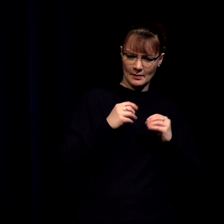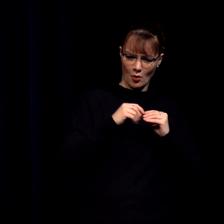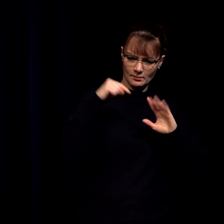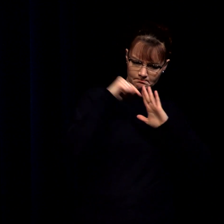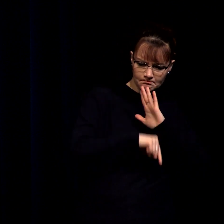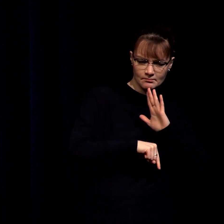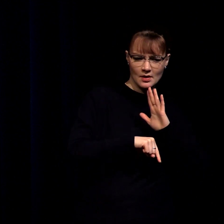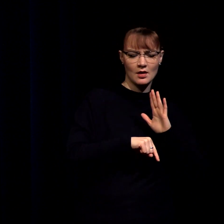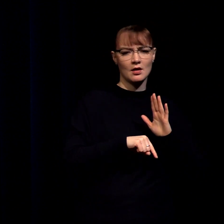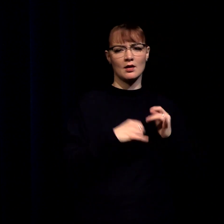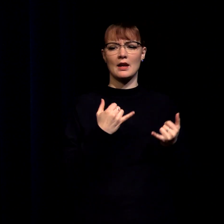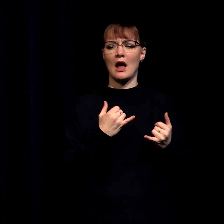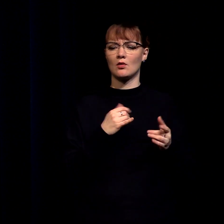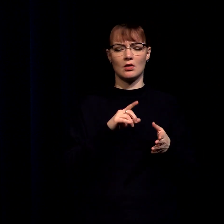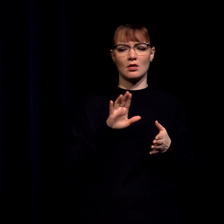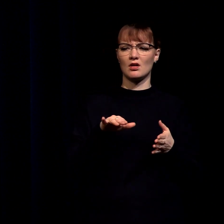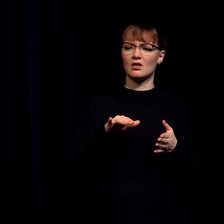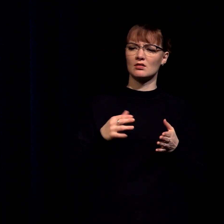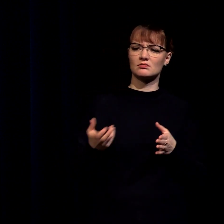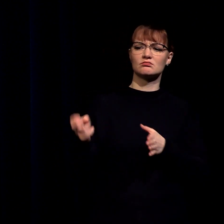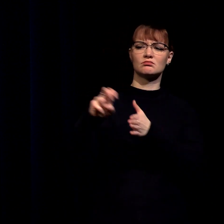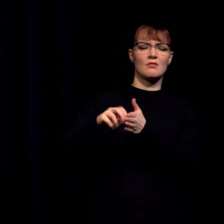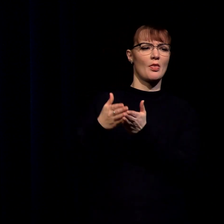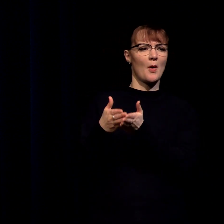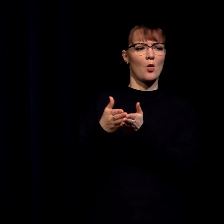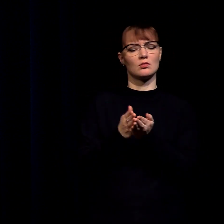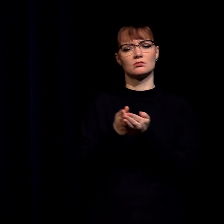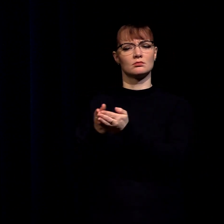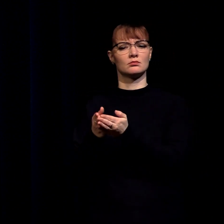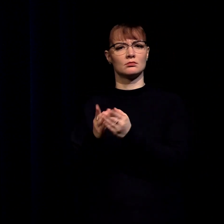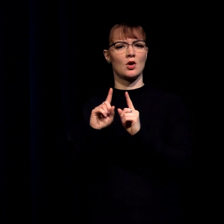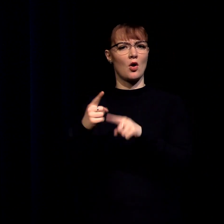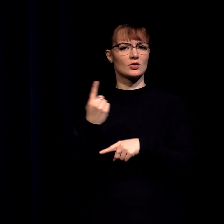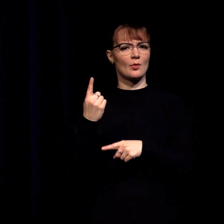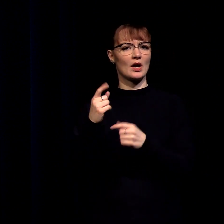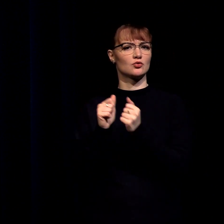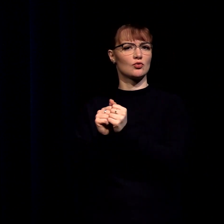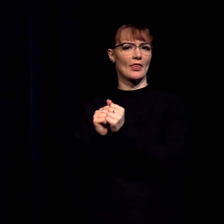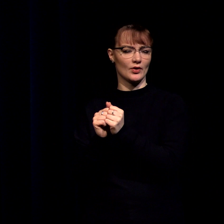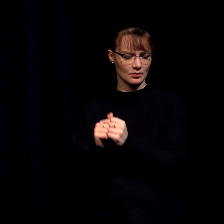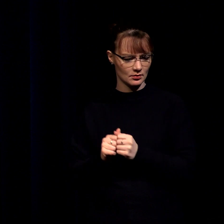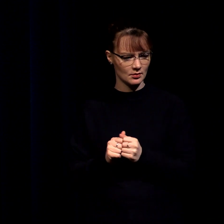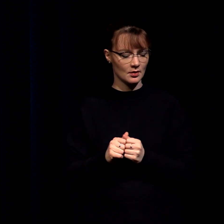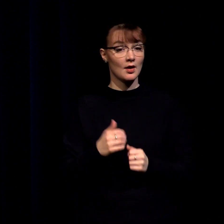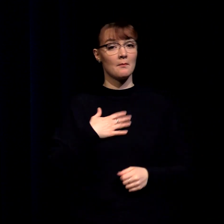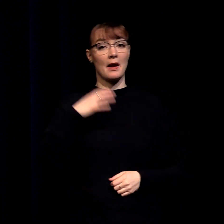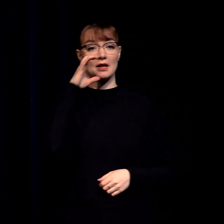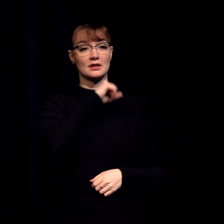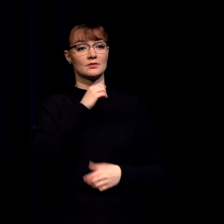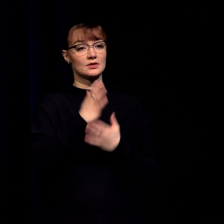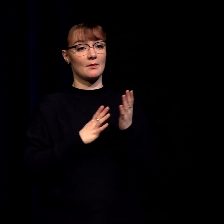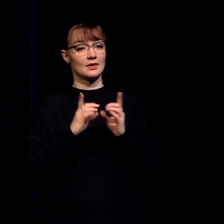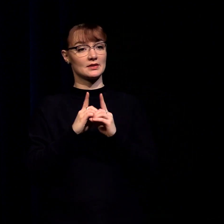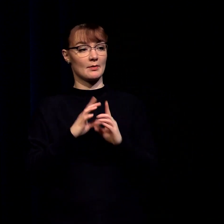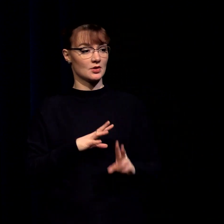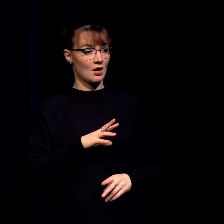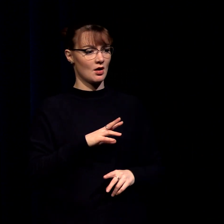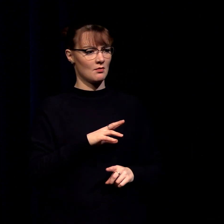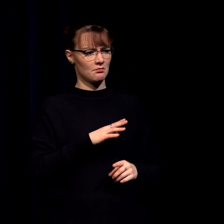point, he says, Let's get in a boat, we're going to go somewhere together. My assumption is that a lot of the disciples are like Jesus, before we get in this boat, man, where